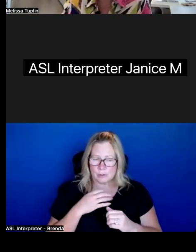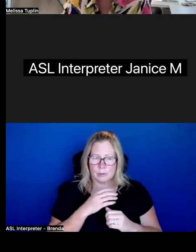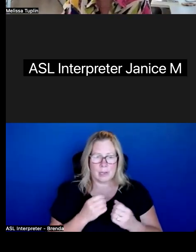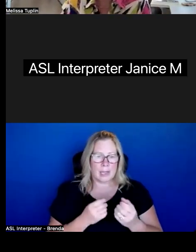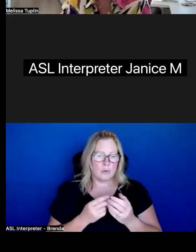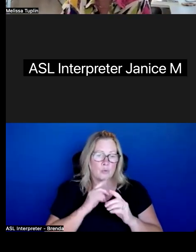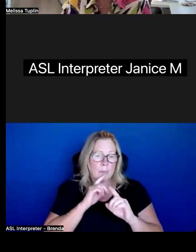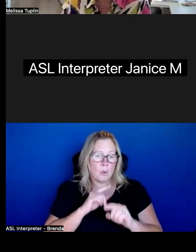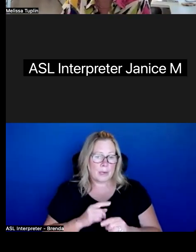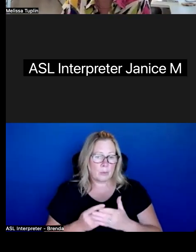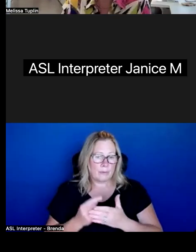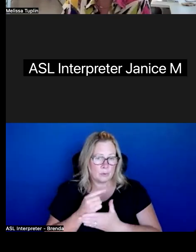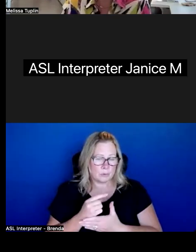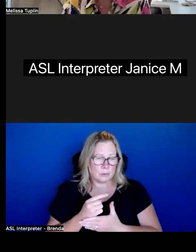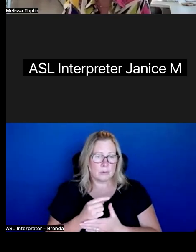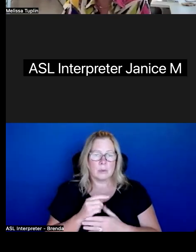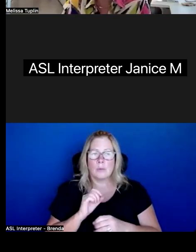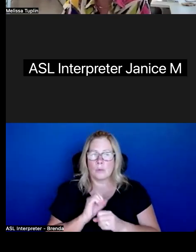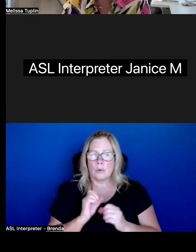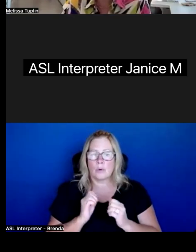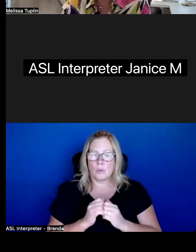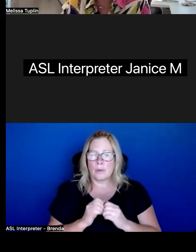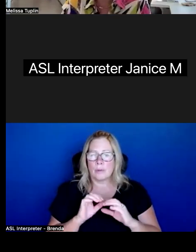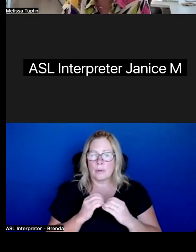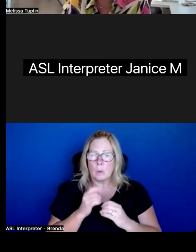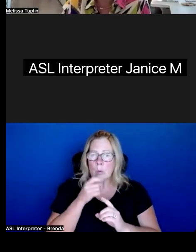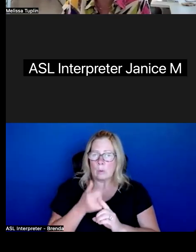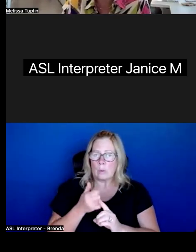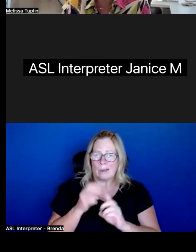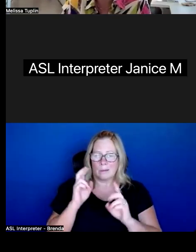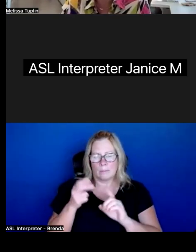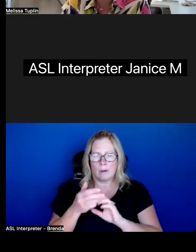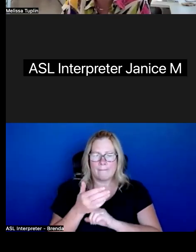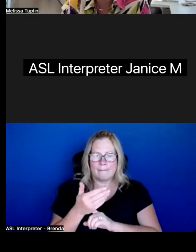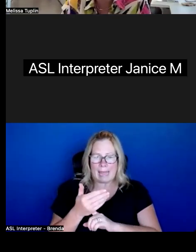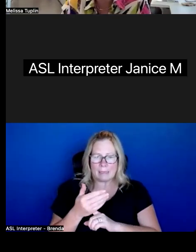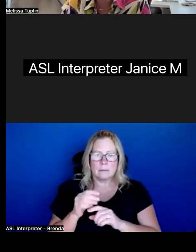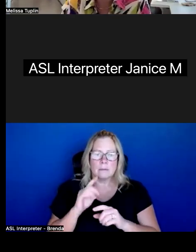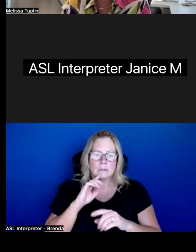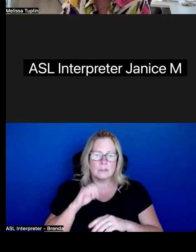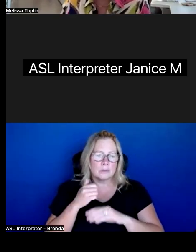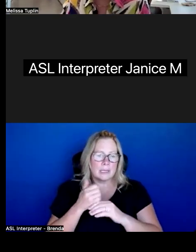organizations who are flagged to set mitigation plans and expectations to address concerns.